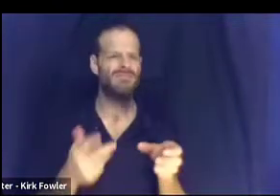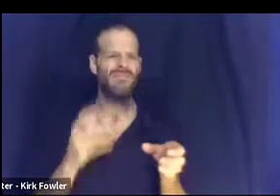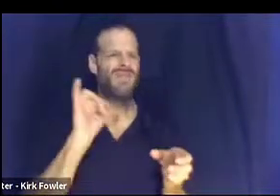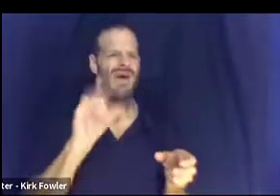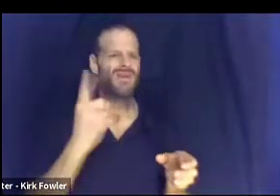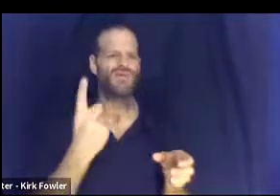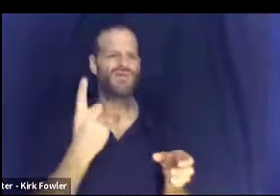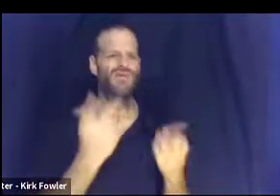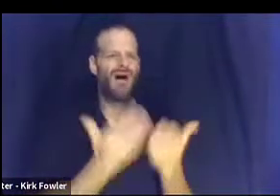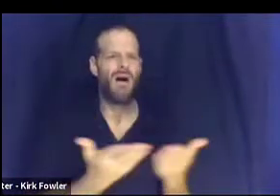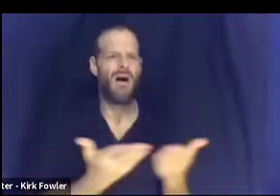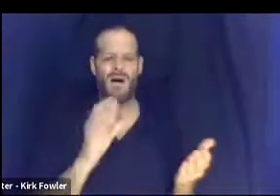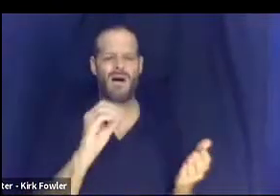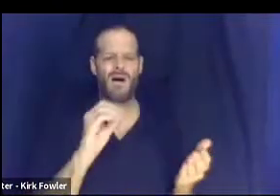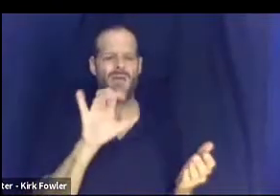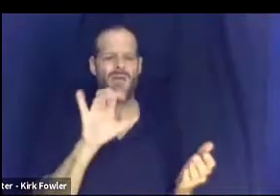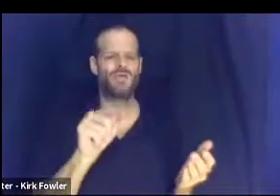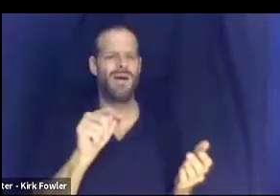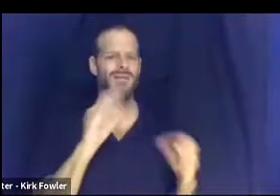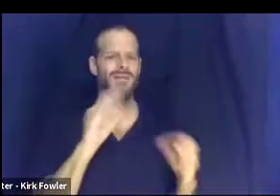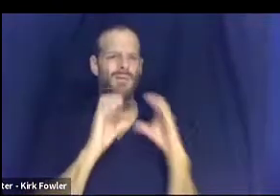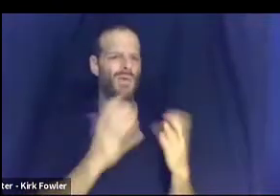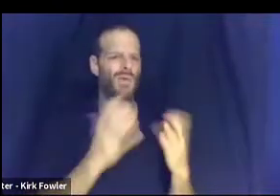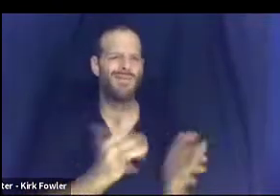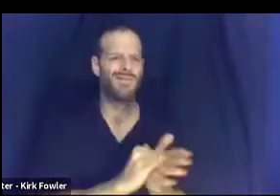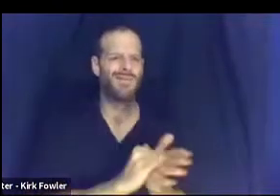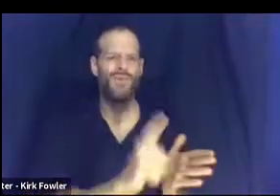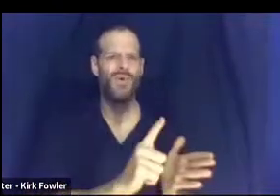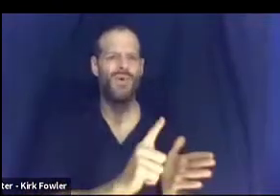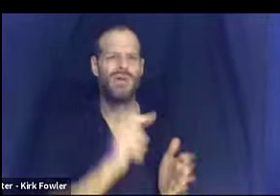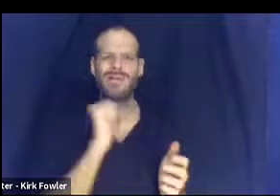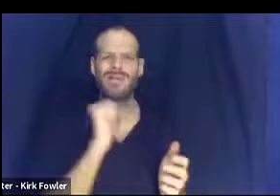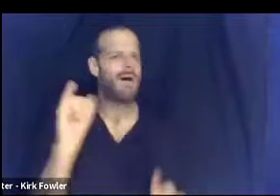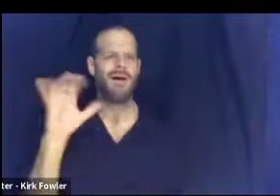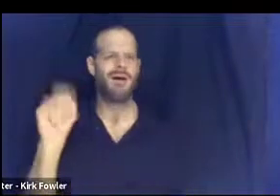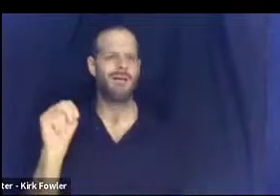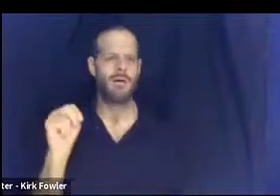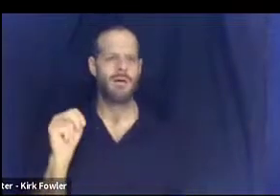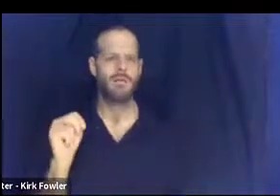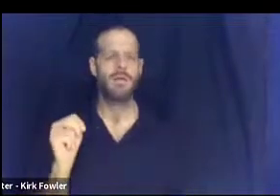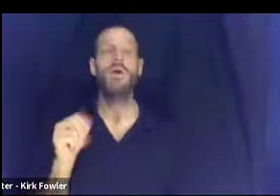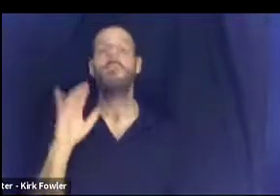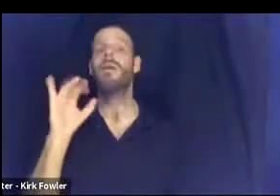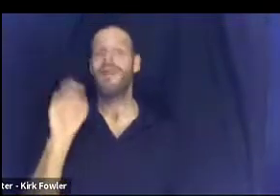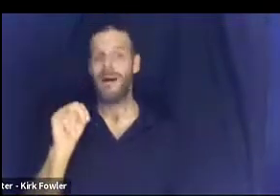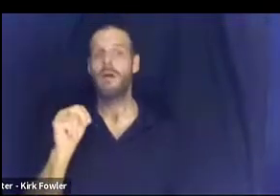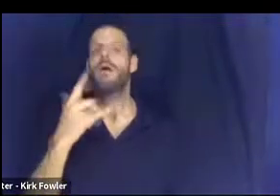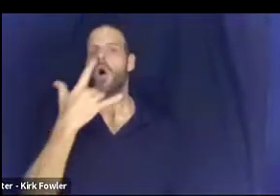Okay. So, an icon looks very much like the one that you're using, but it has to be a separate thing